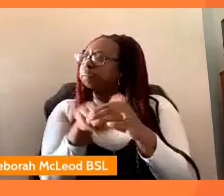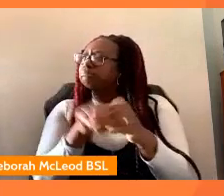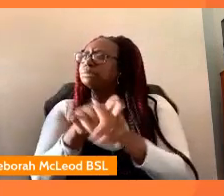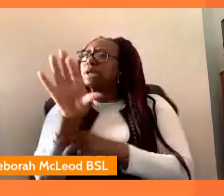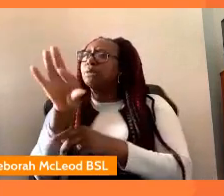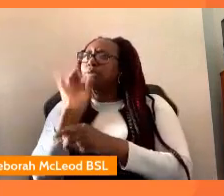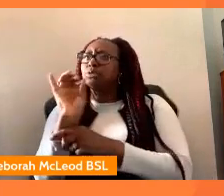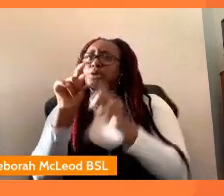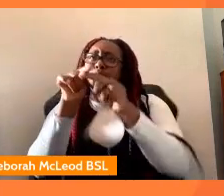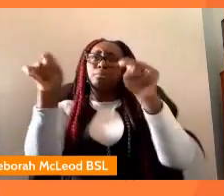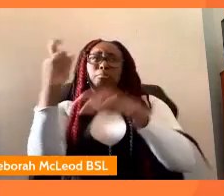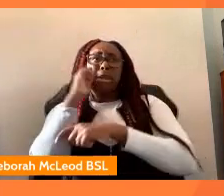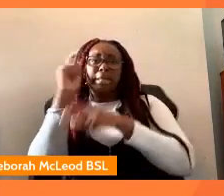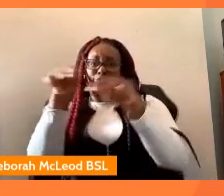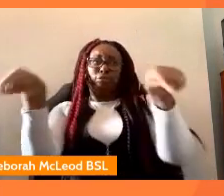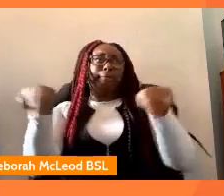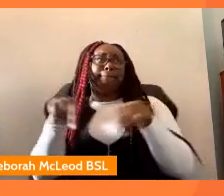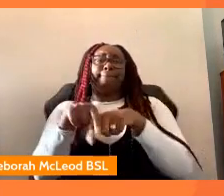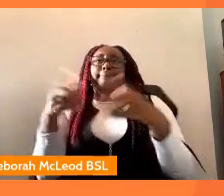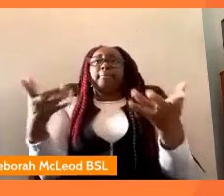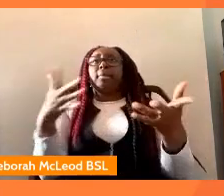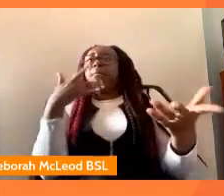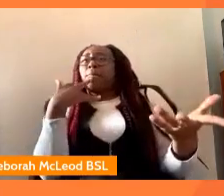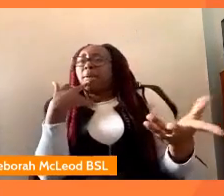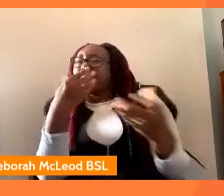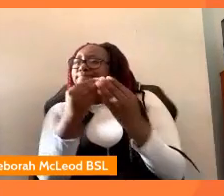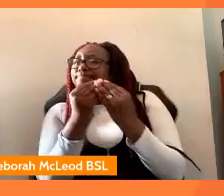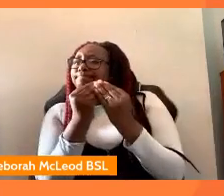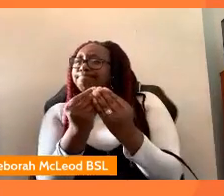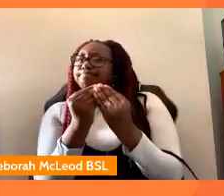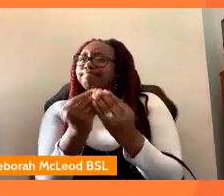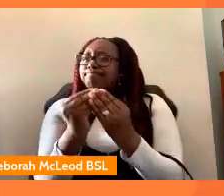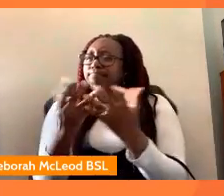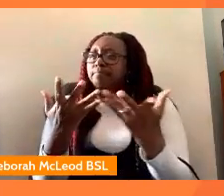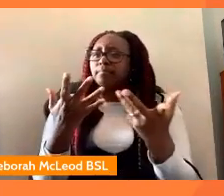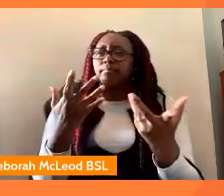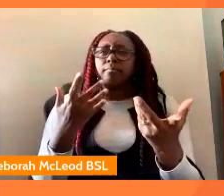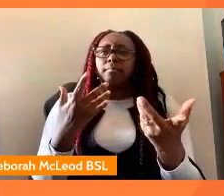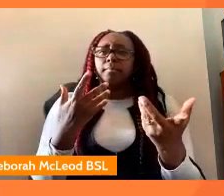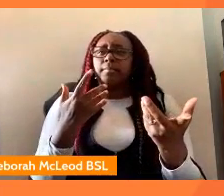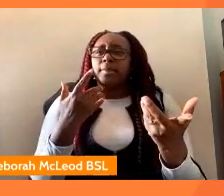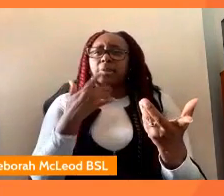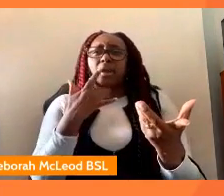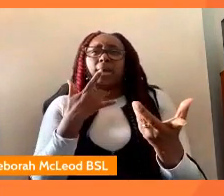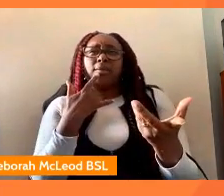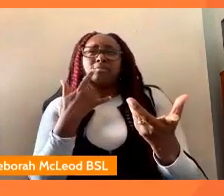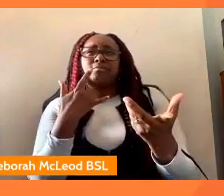But there is also a valid thing to say also have a version which is